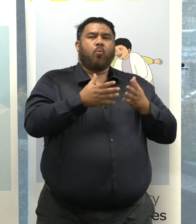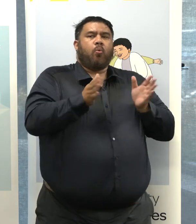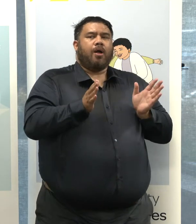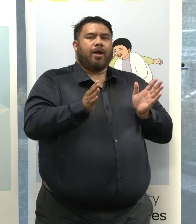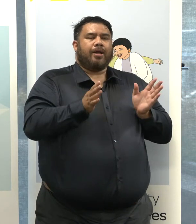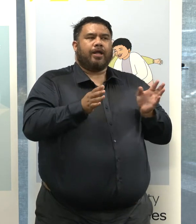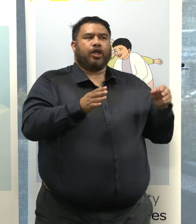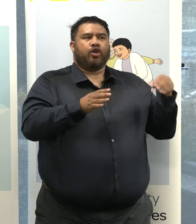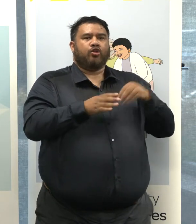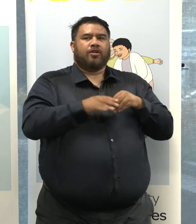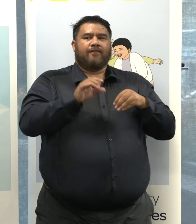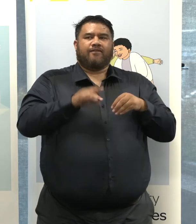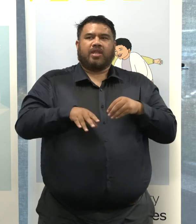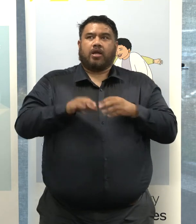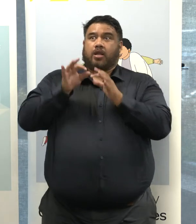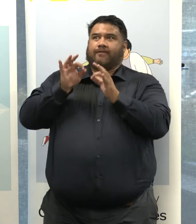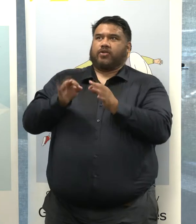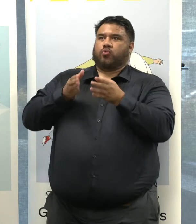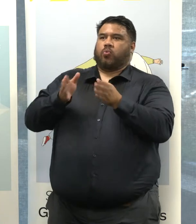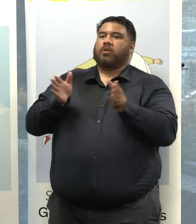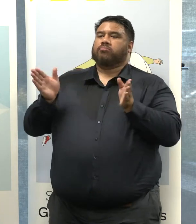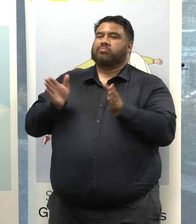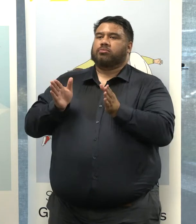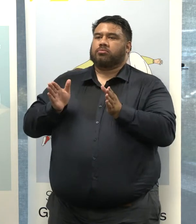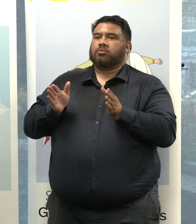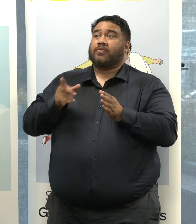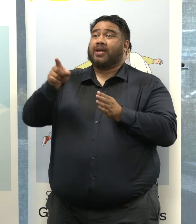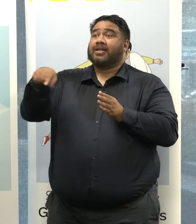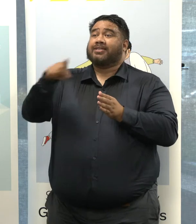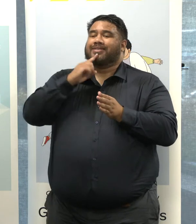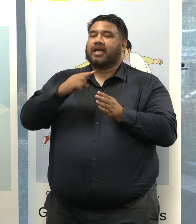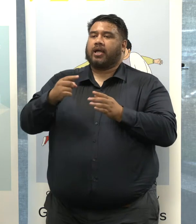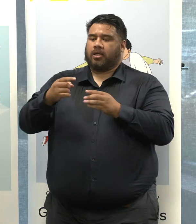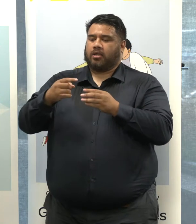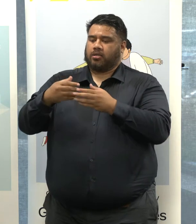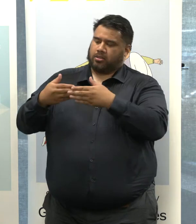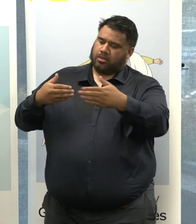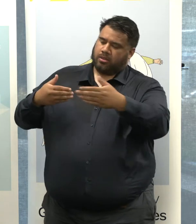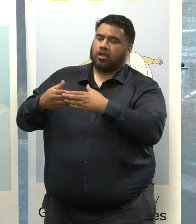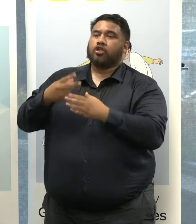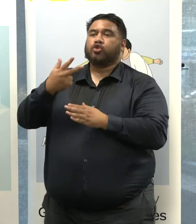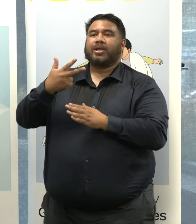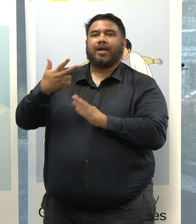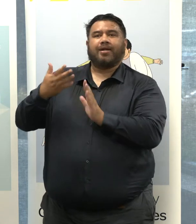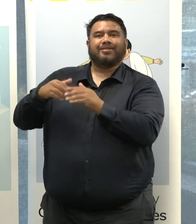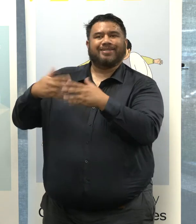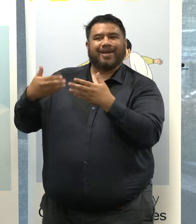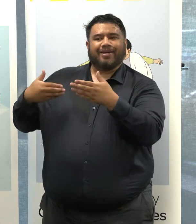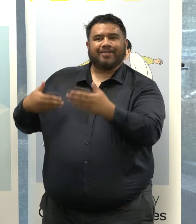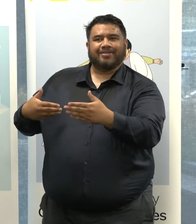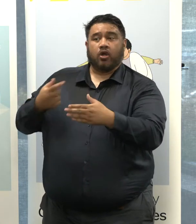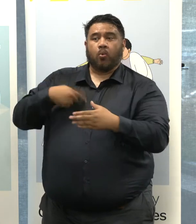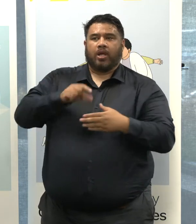I would say our approach hs been more inclusive than the